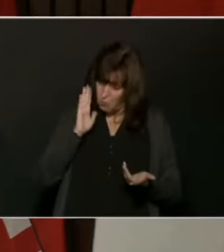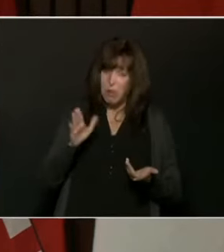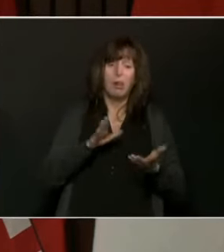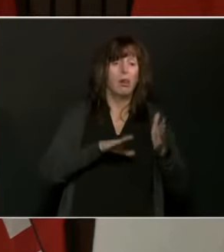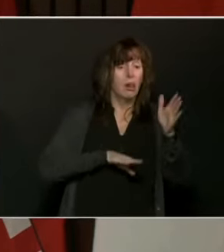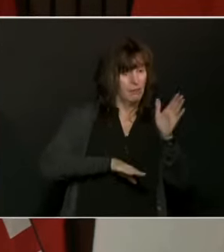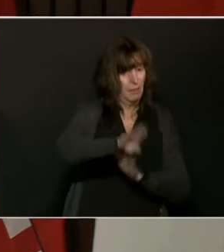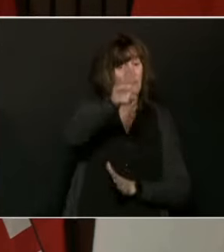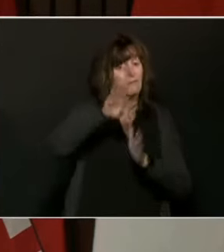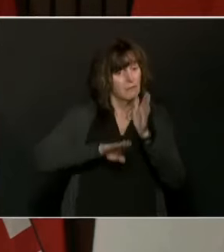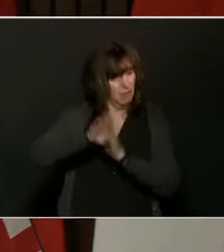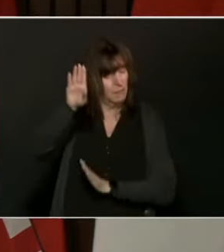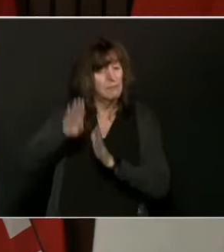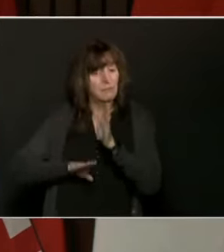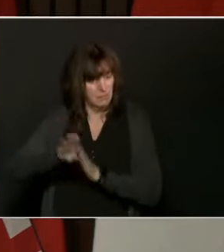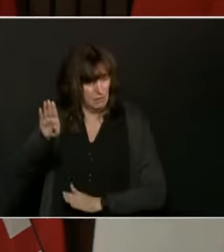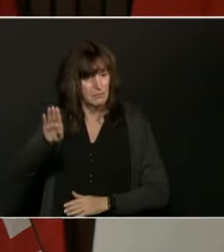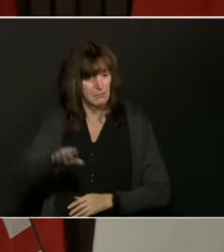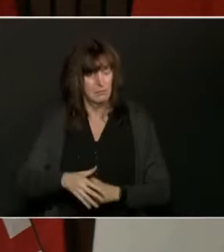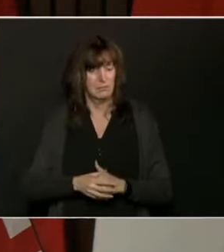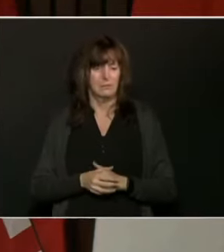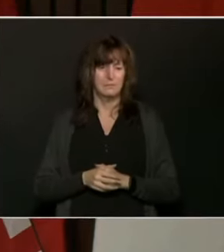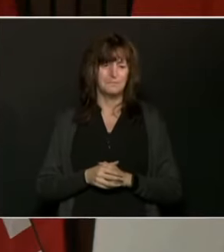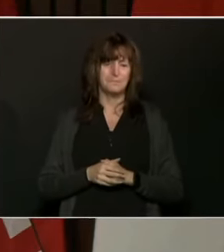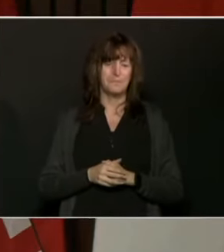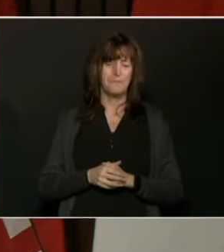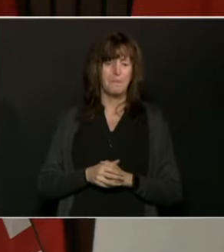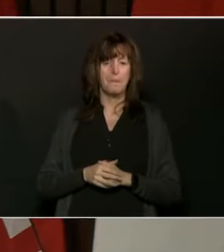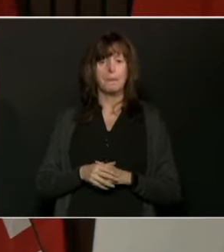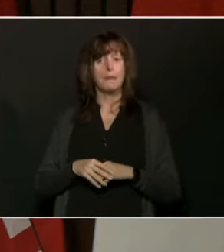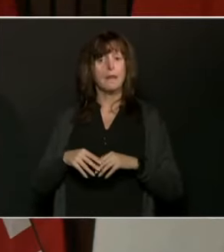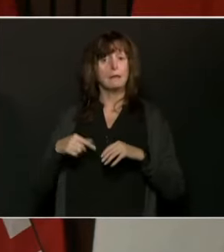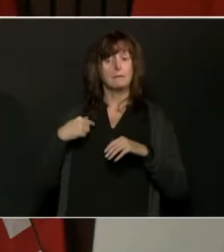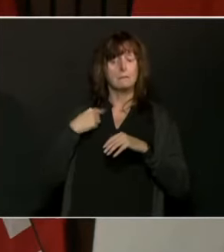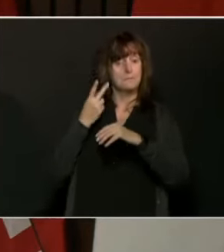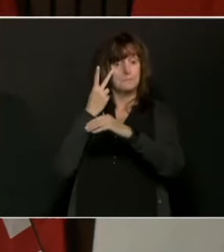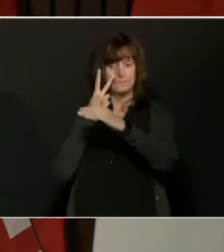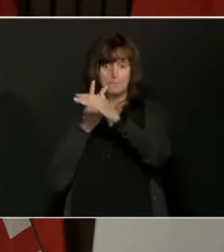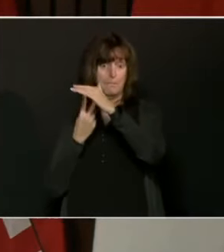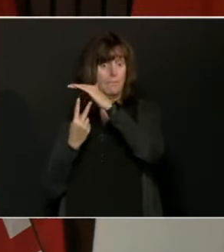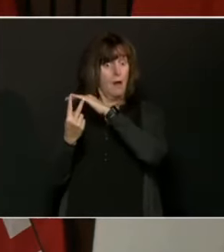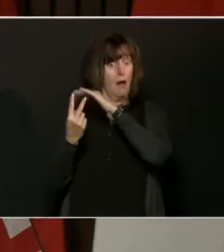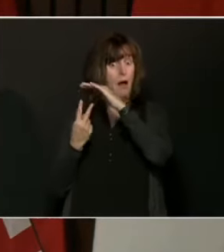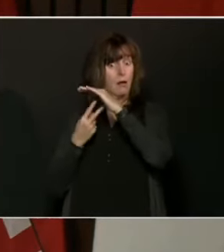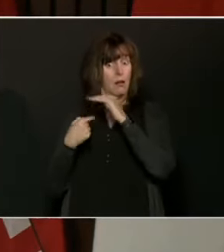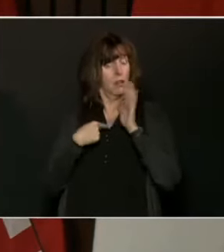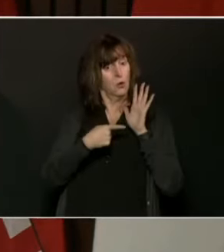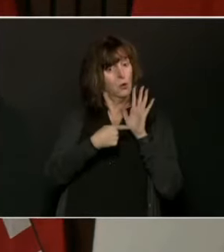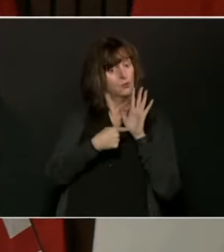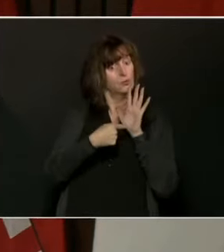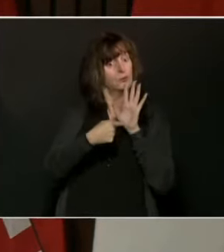LEVELS OF GROWTH. AS YOU SAW IN A NUMBER OF OTHER JURISDICTIONS.